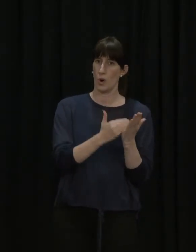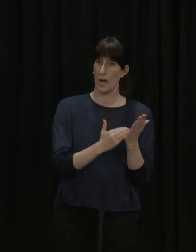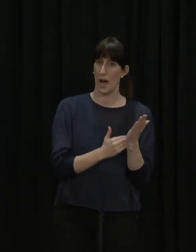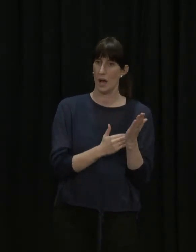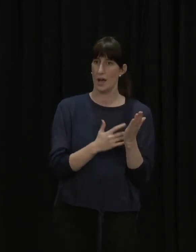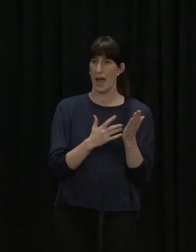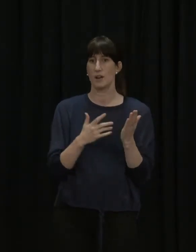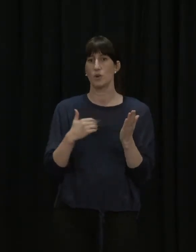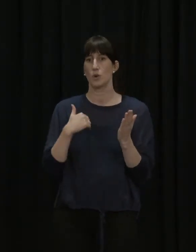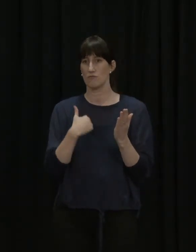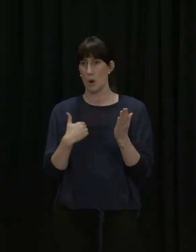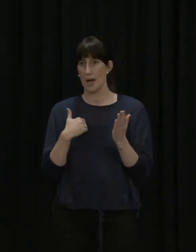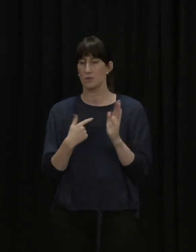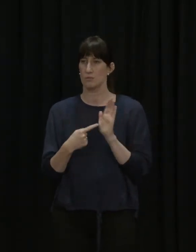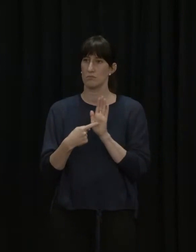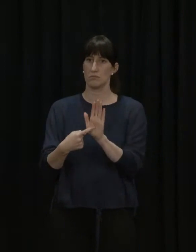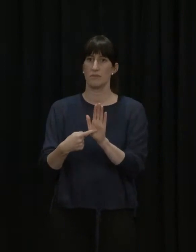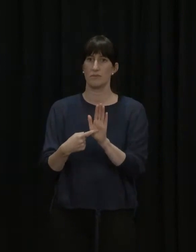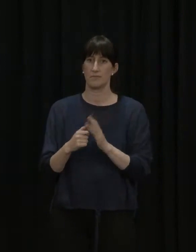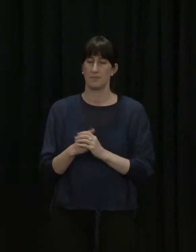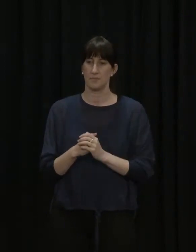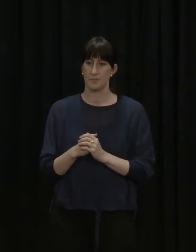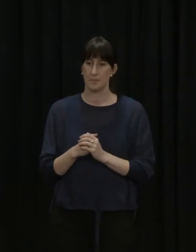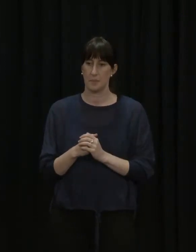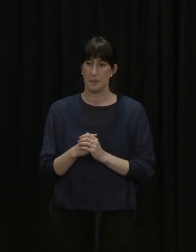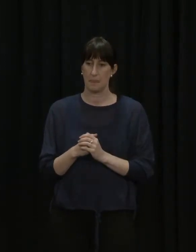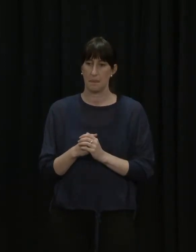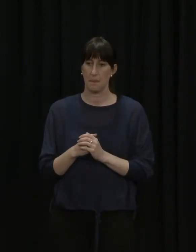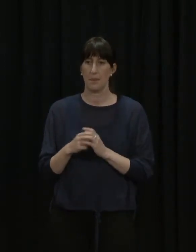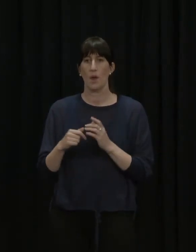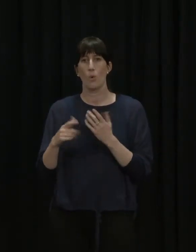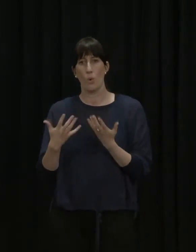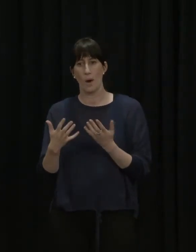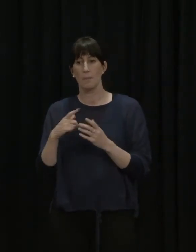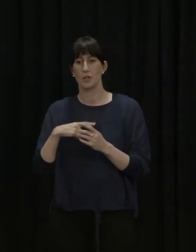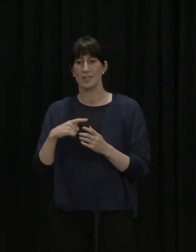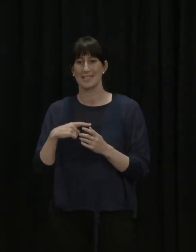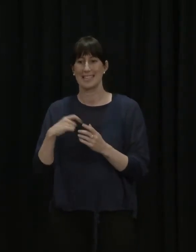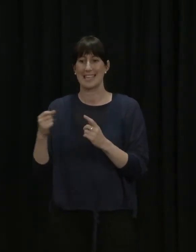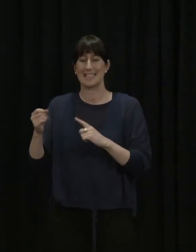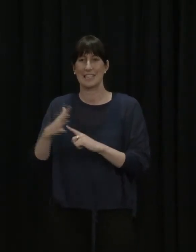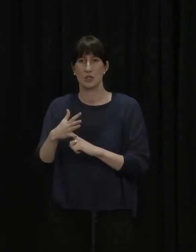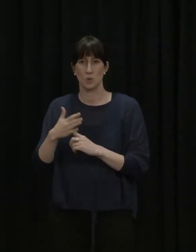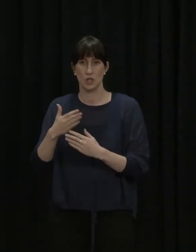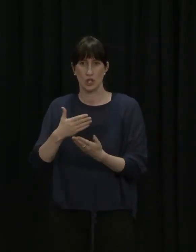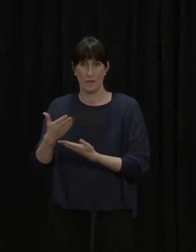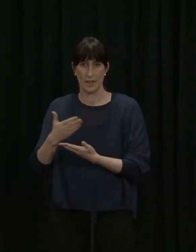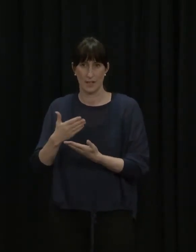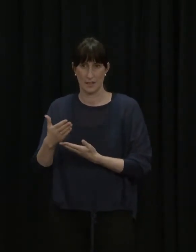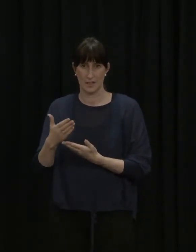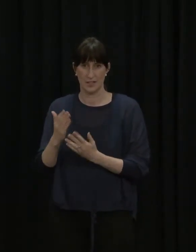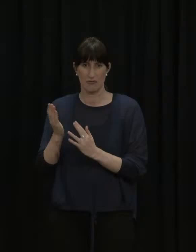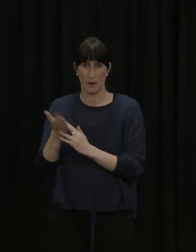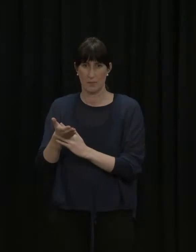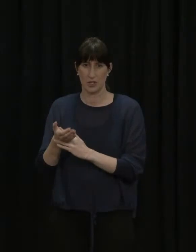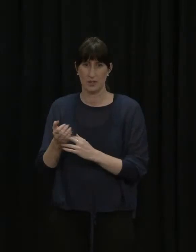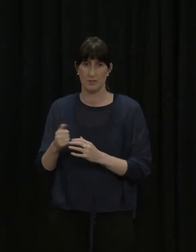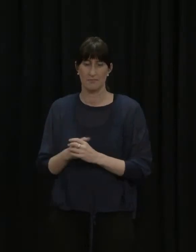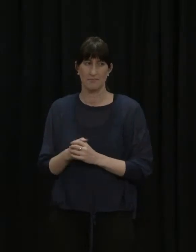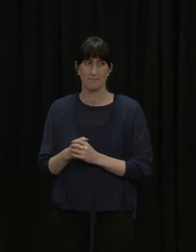vaccinated under the order and